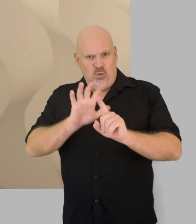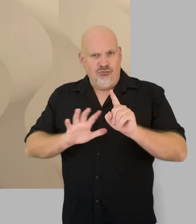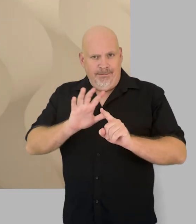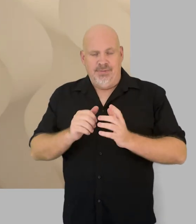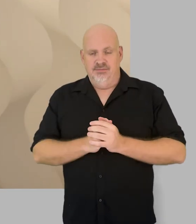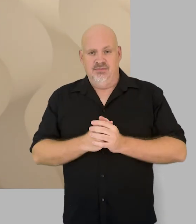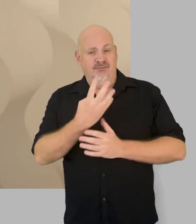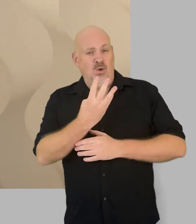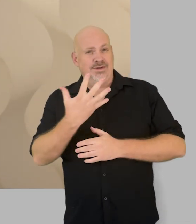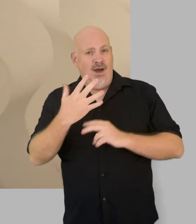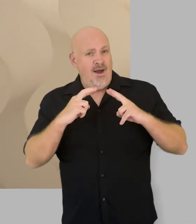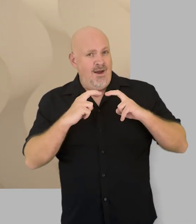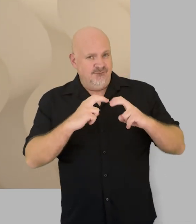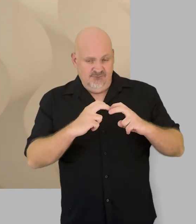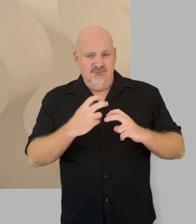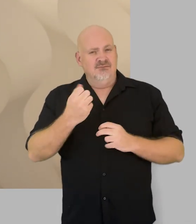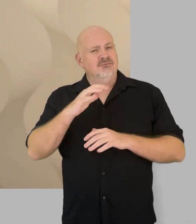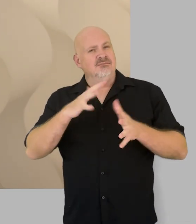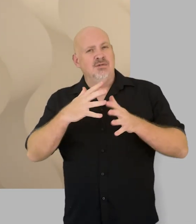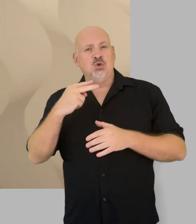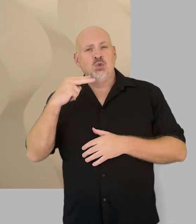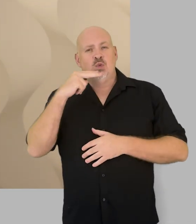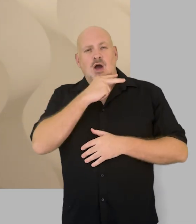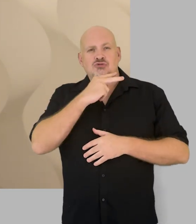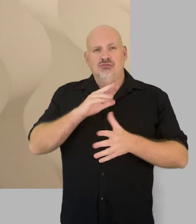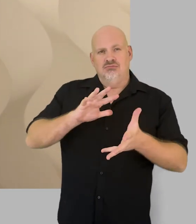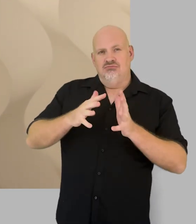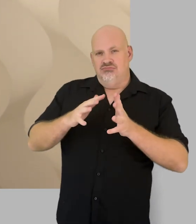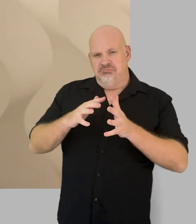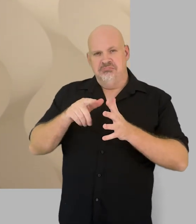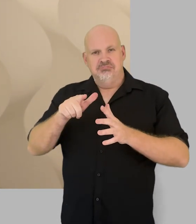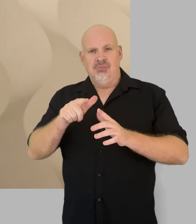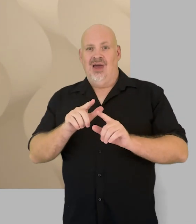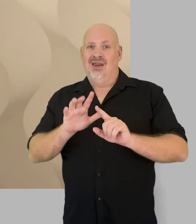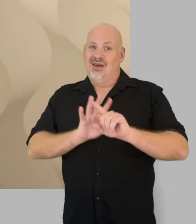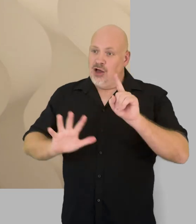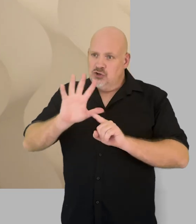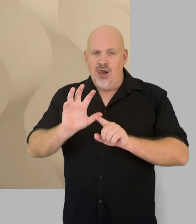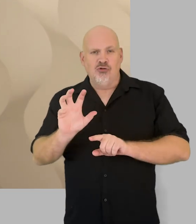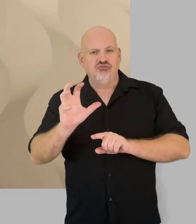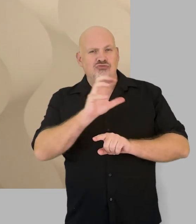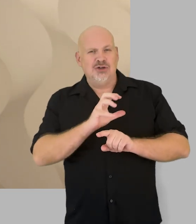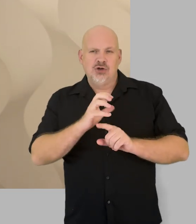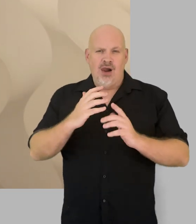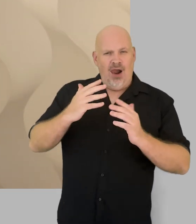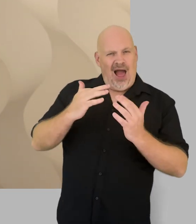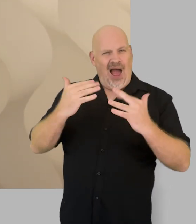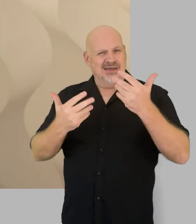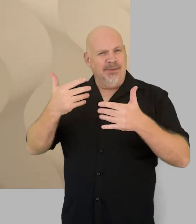Consistent data is essential for countries to track their progress towards the WHO 2030 target